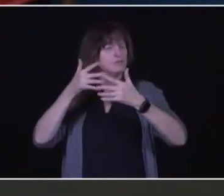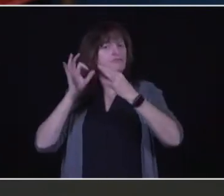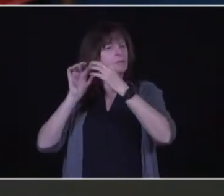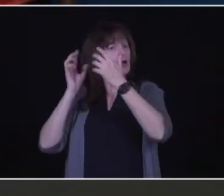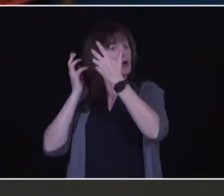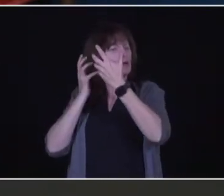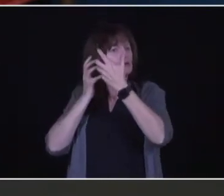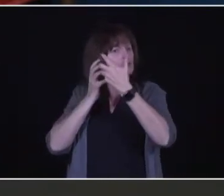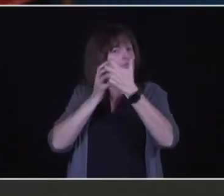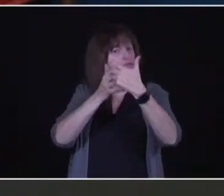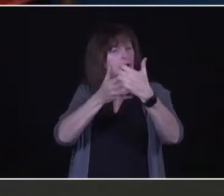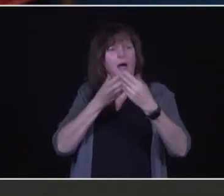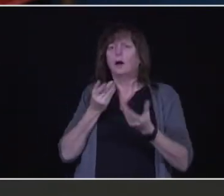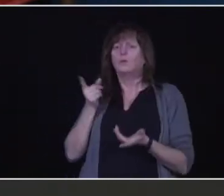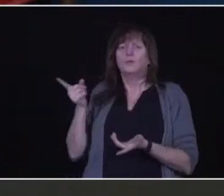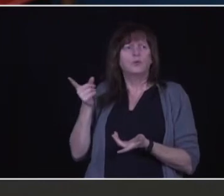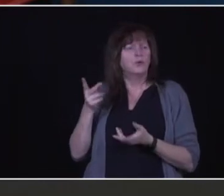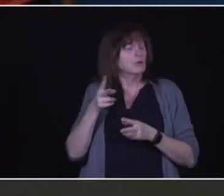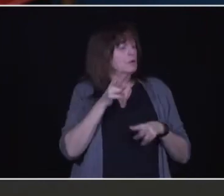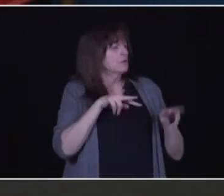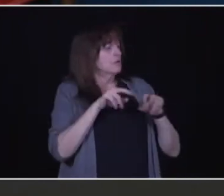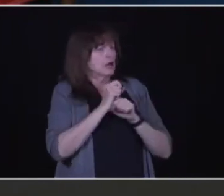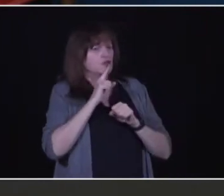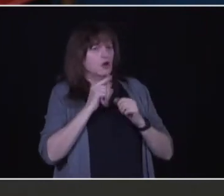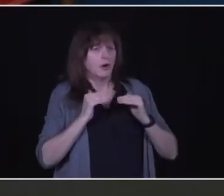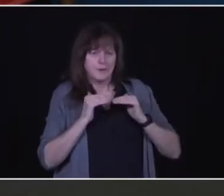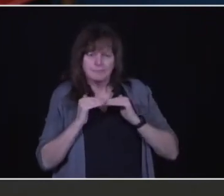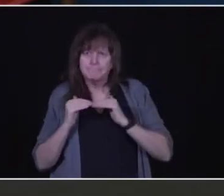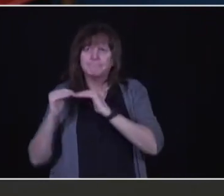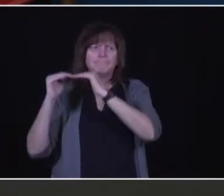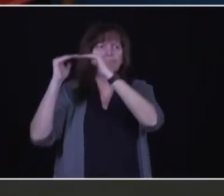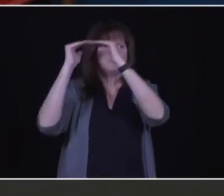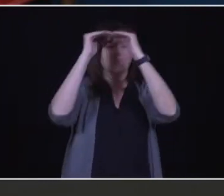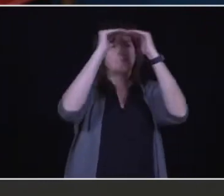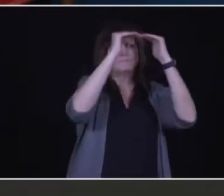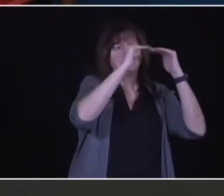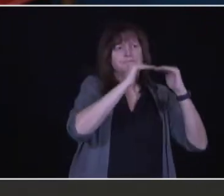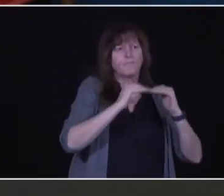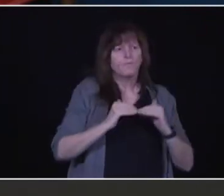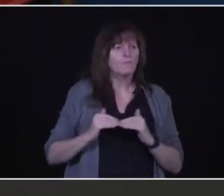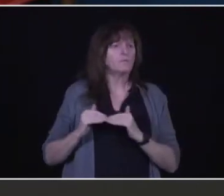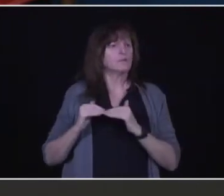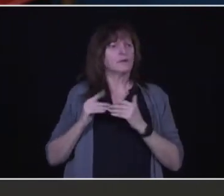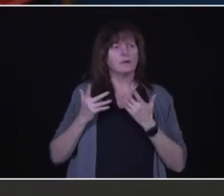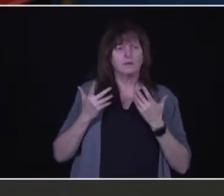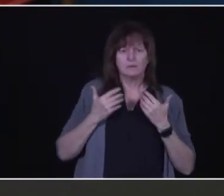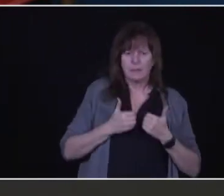ensure equitable access to the vaccine is provided across the province in light of all the silly plants.